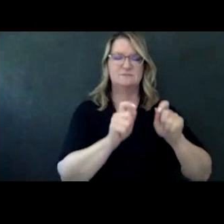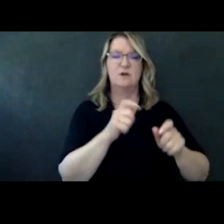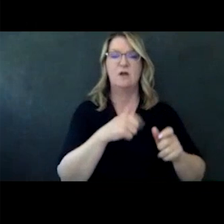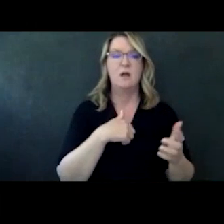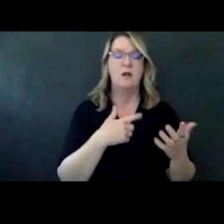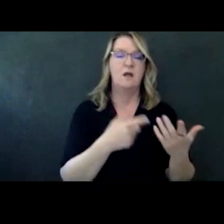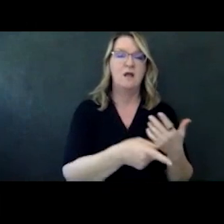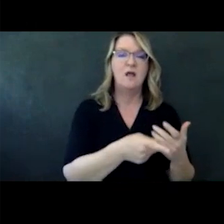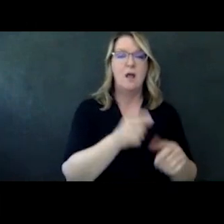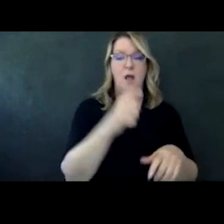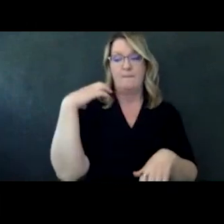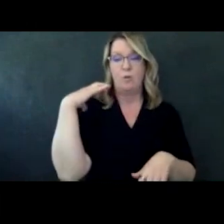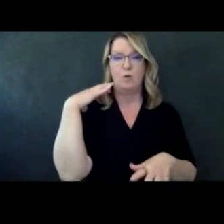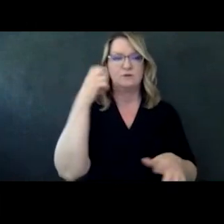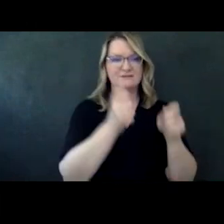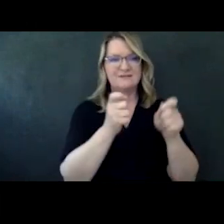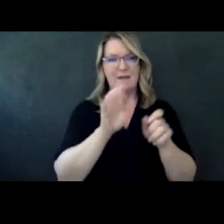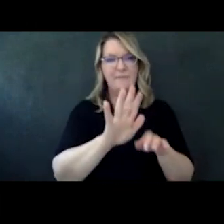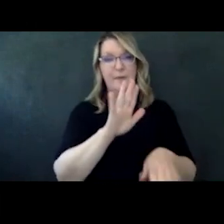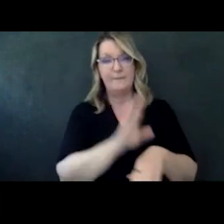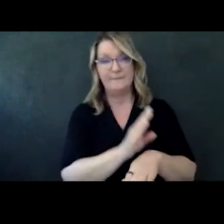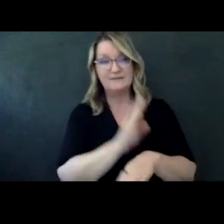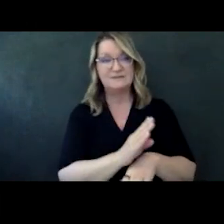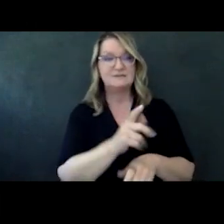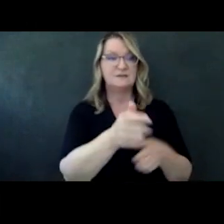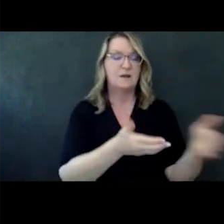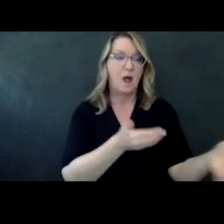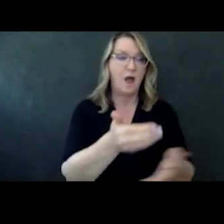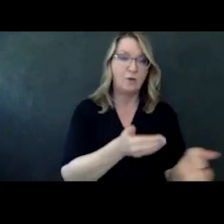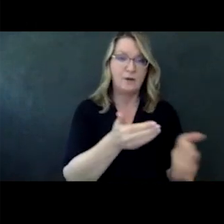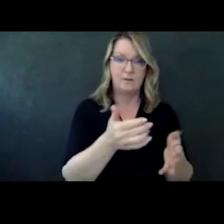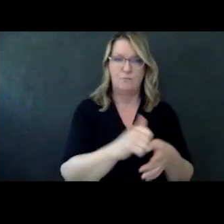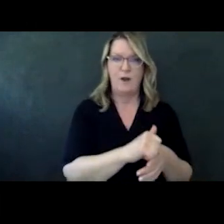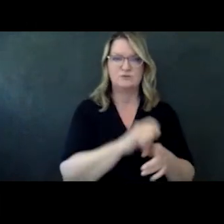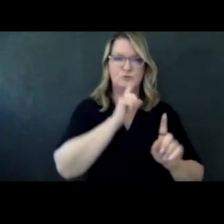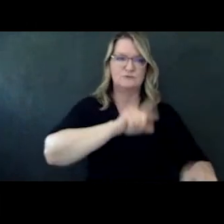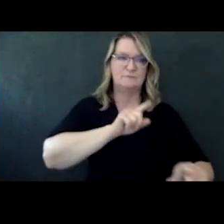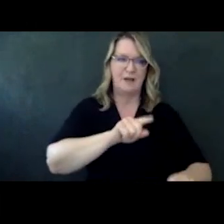both their businesses and hiring practices in response. This is where you can be a matchmaker,